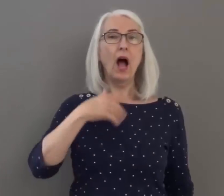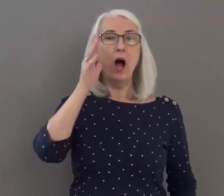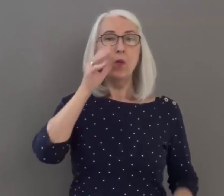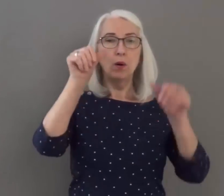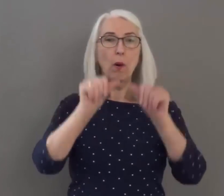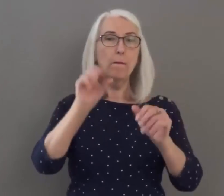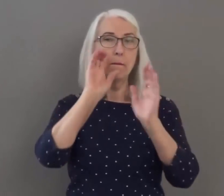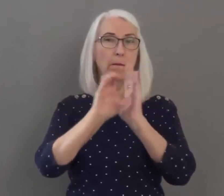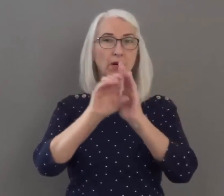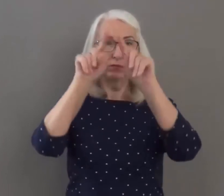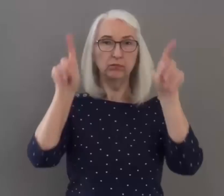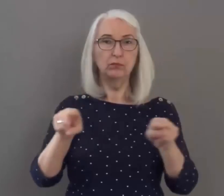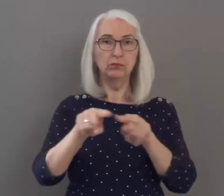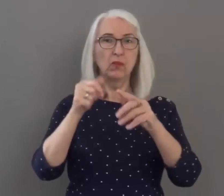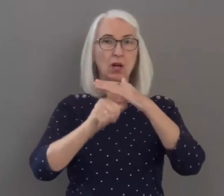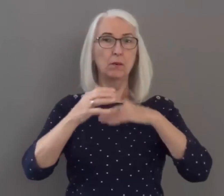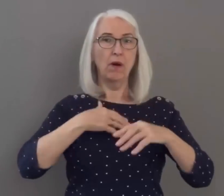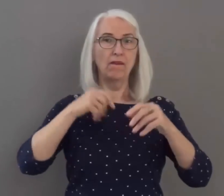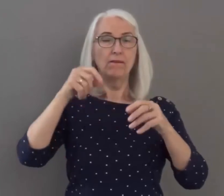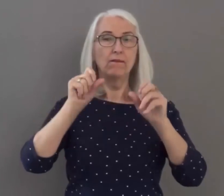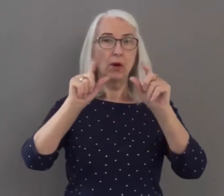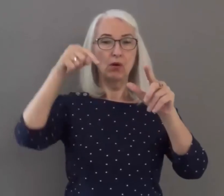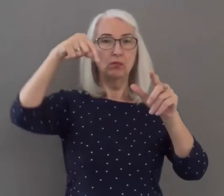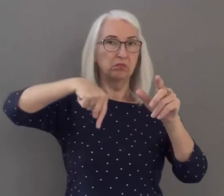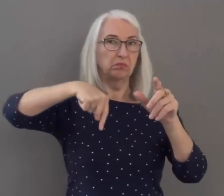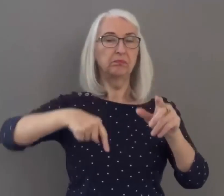I will post imaged chart under vlog.